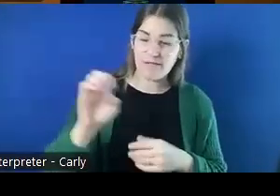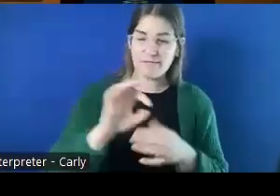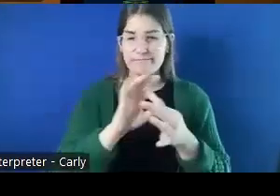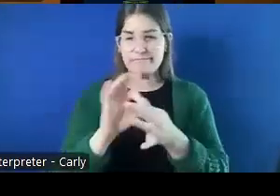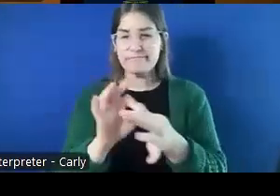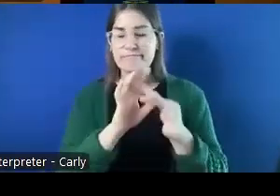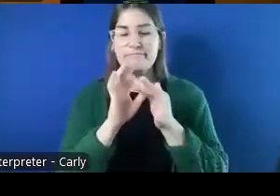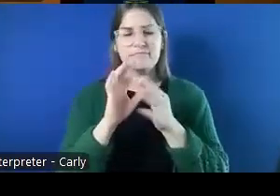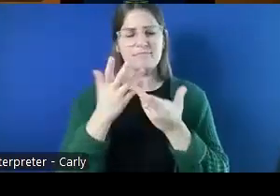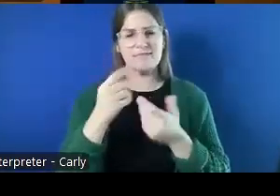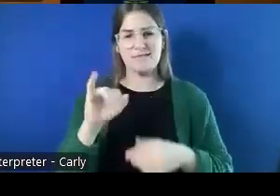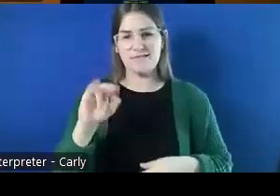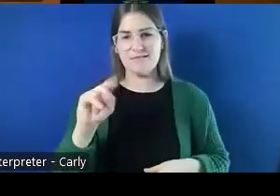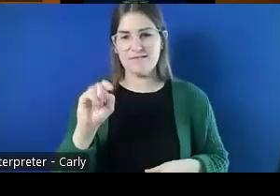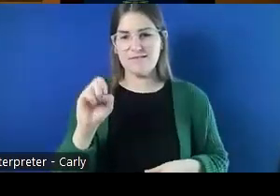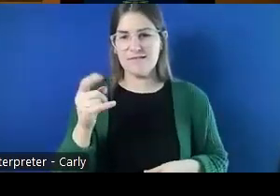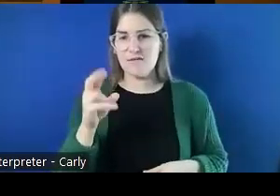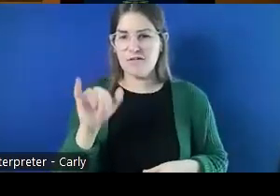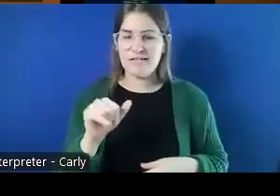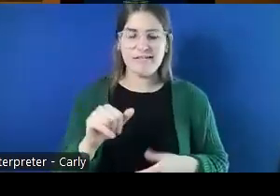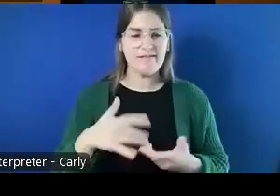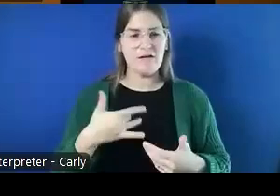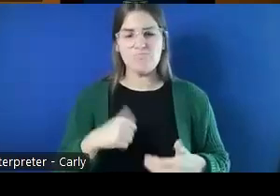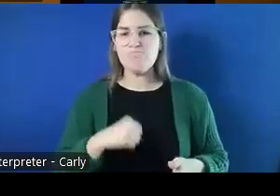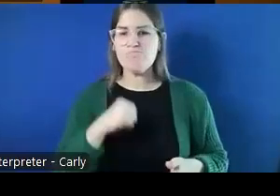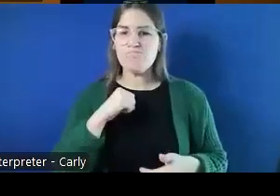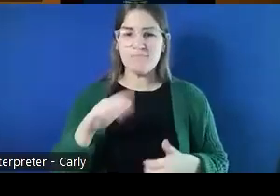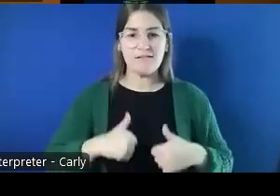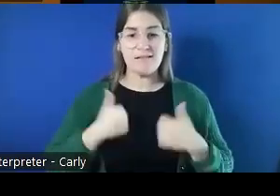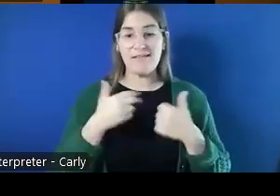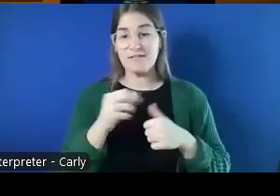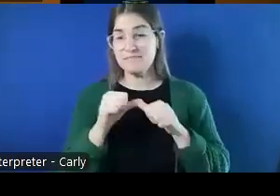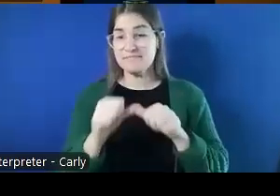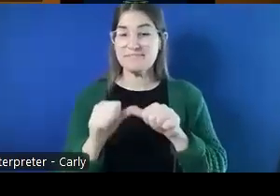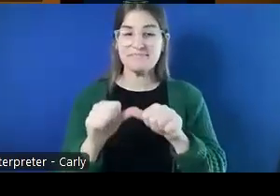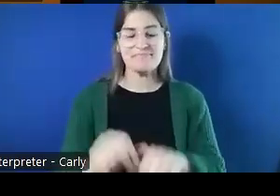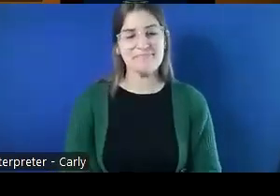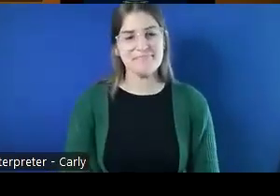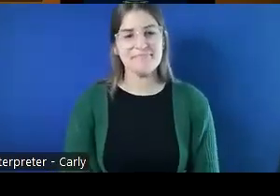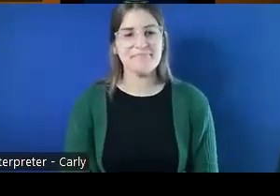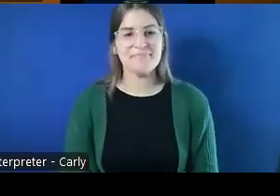a person feel that sense of continuity in their life so to give a breakdown of the structure